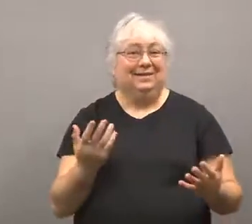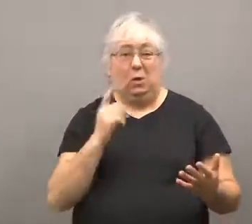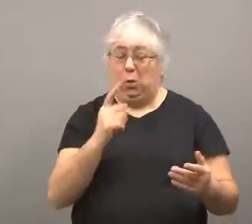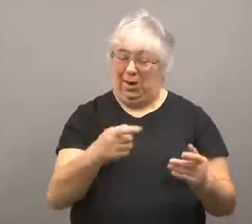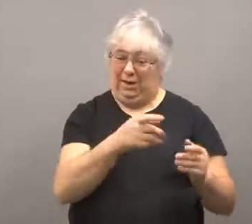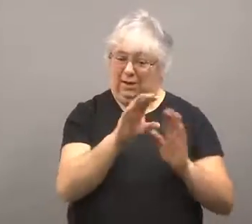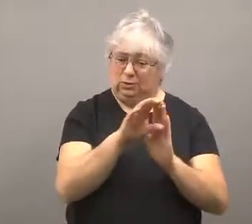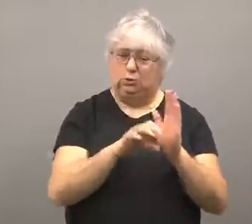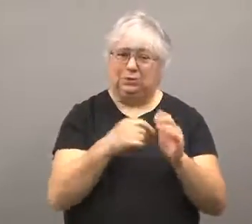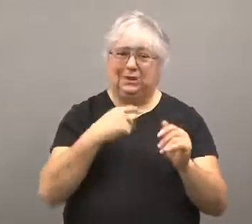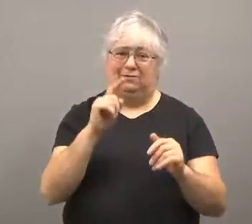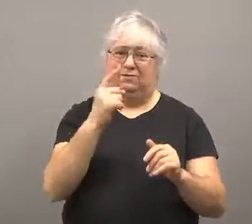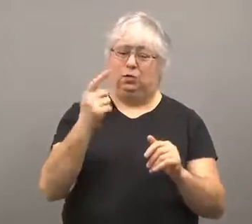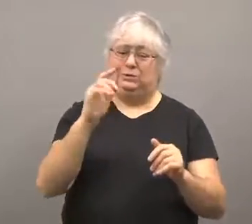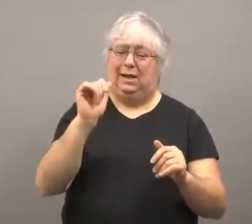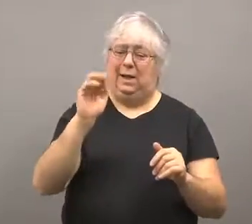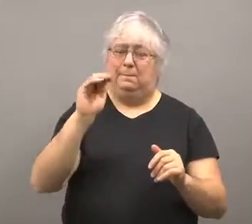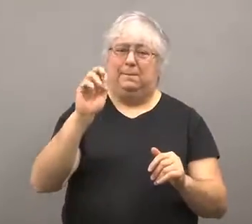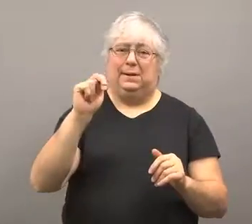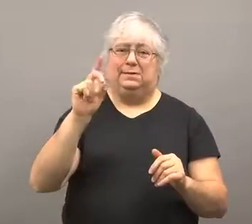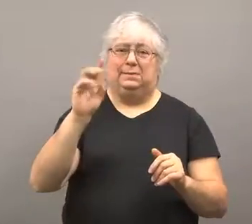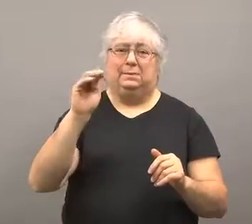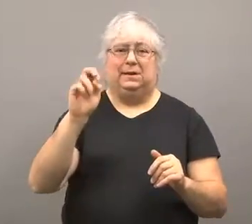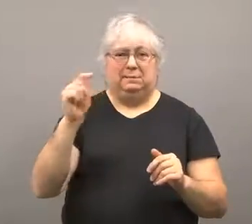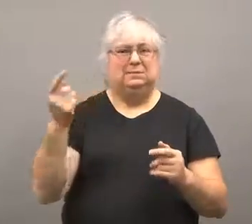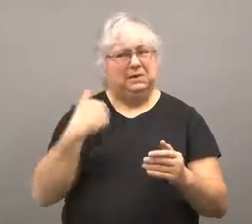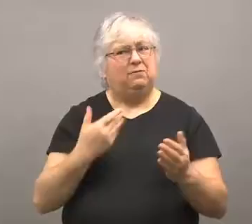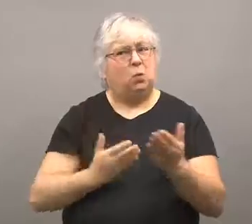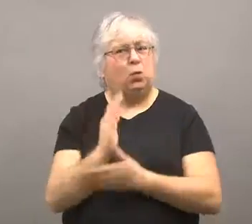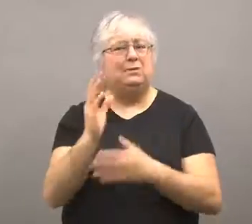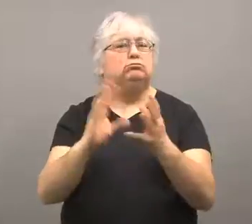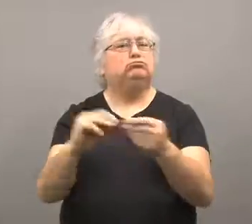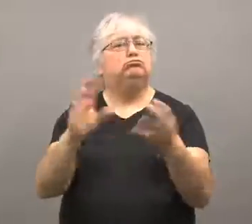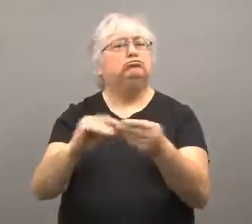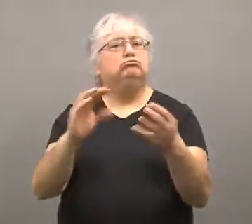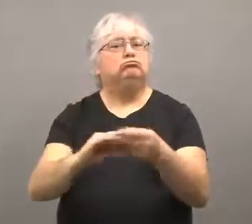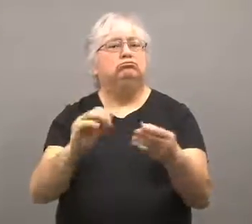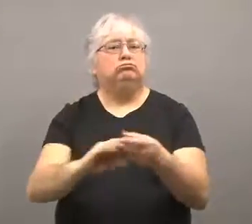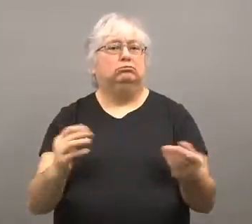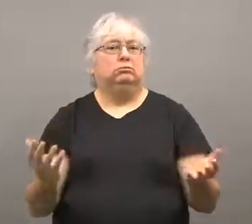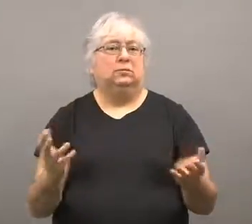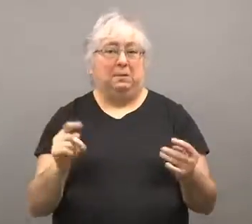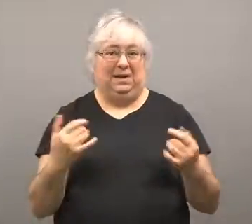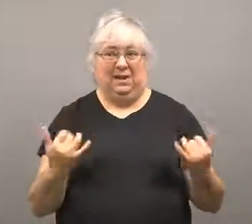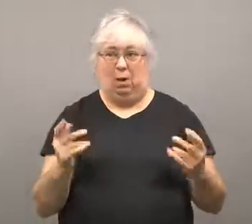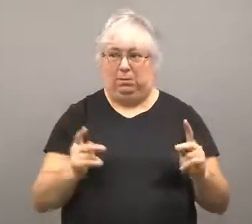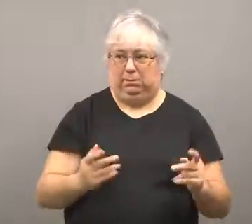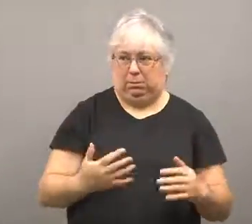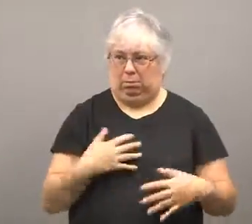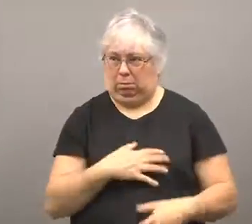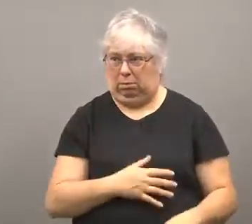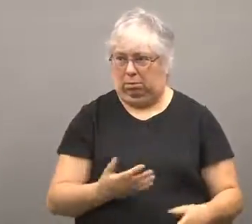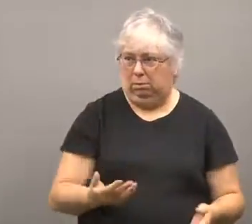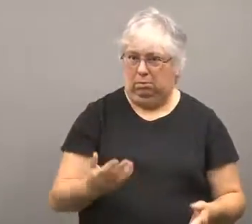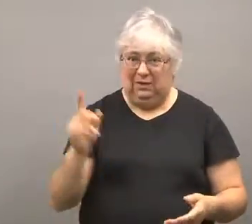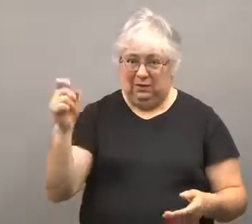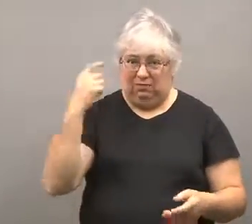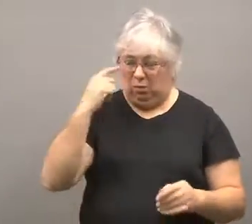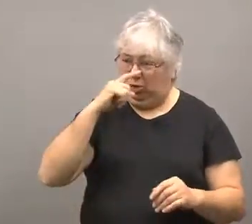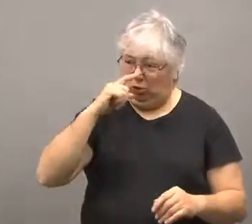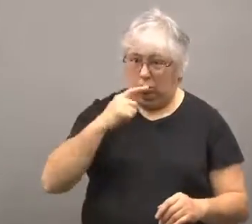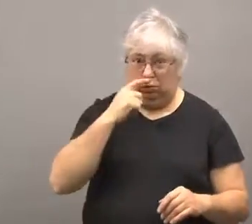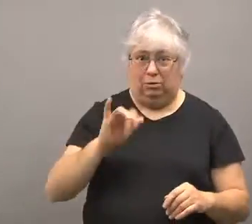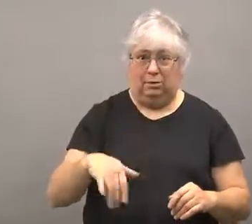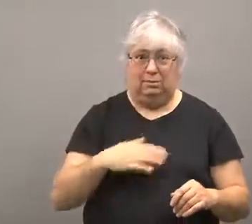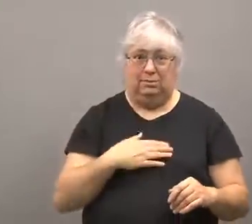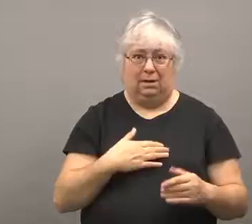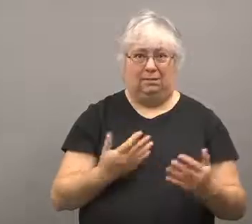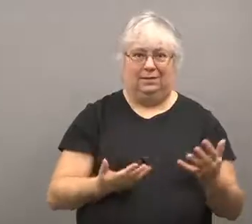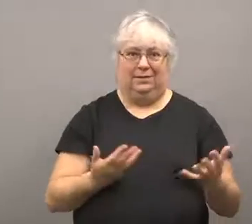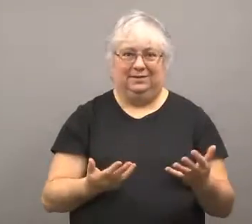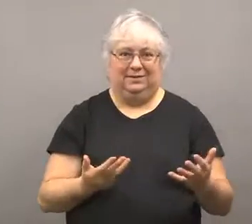The First Amendment guarantees the right to free speech.